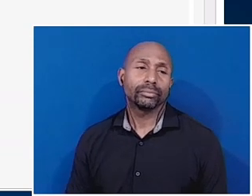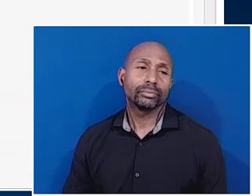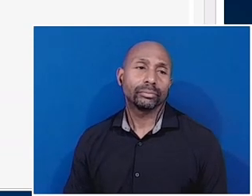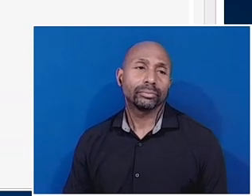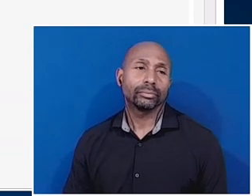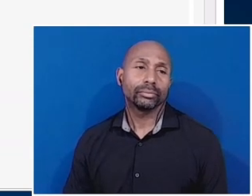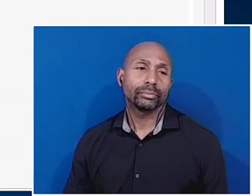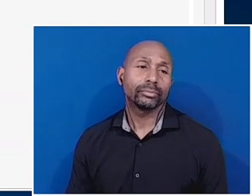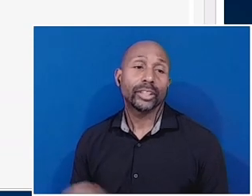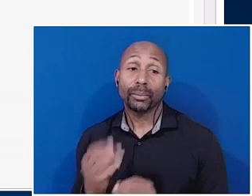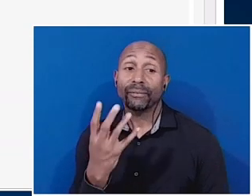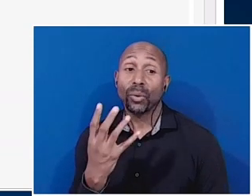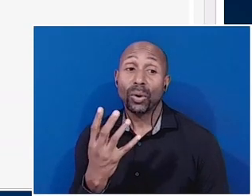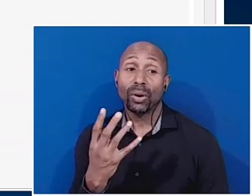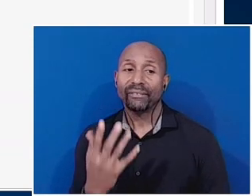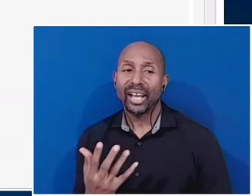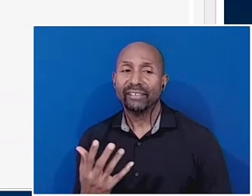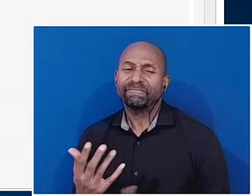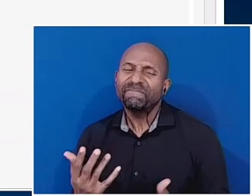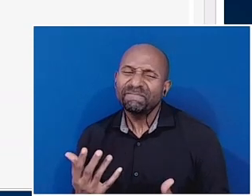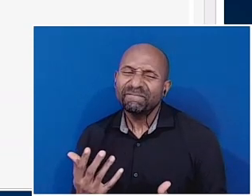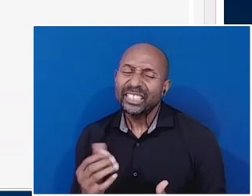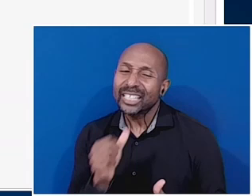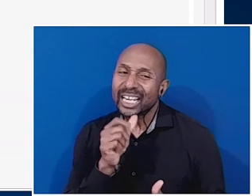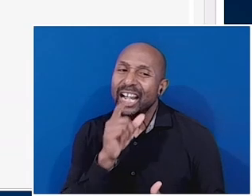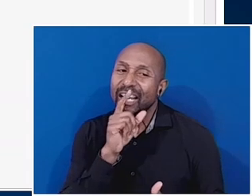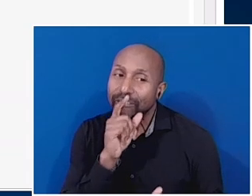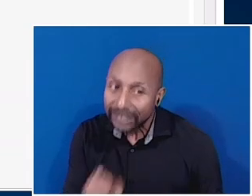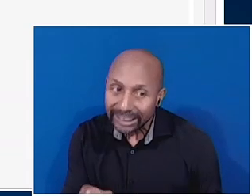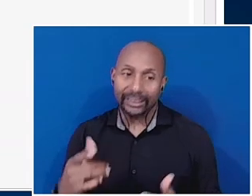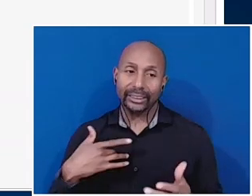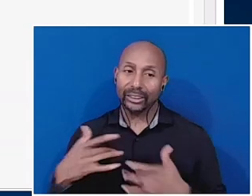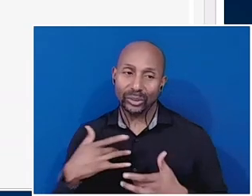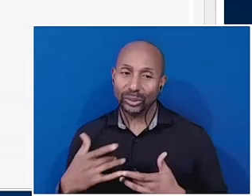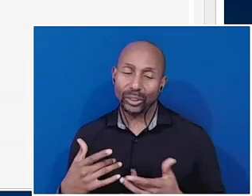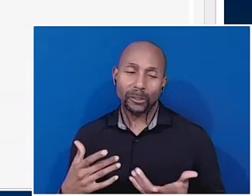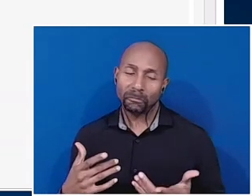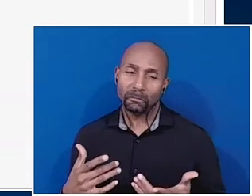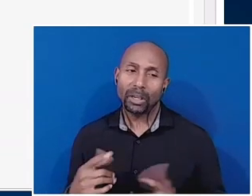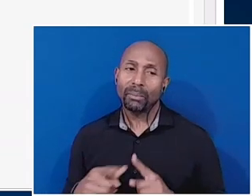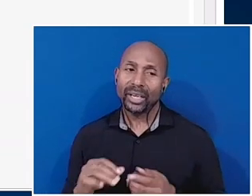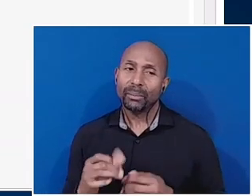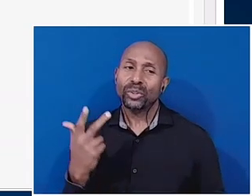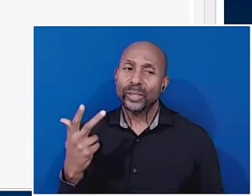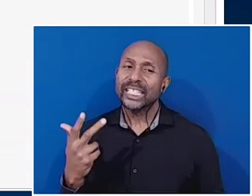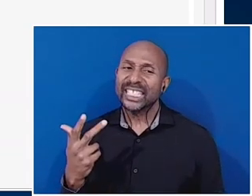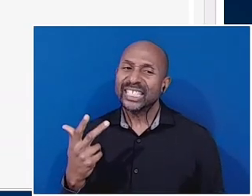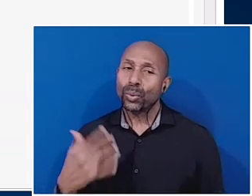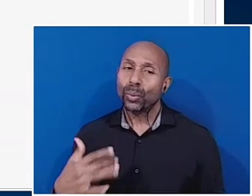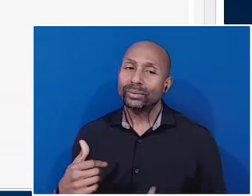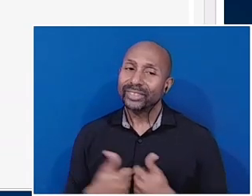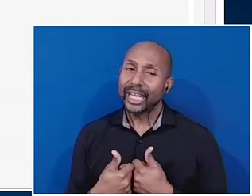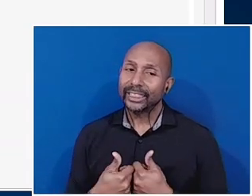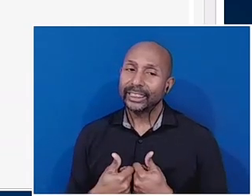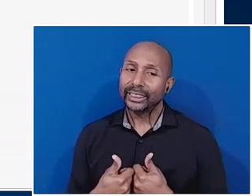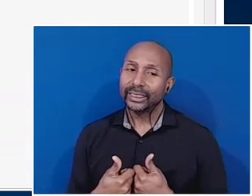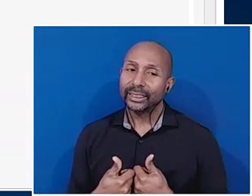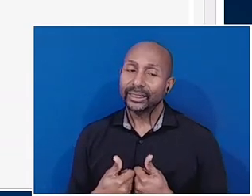really, but I think (3) is challenging. And also, I don't think it's in the best interest of students, especially when we